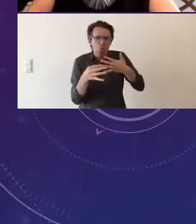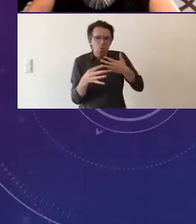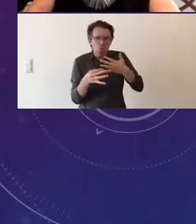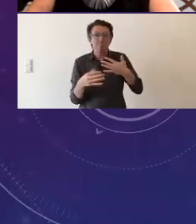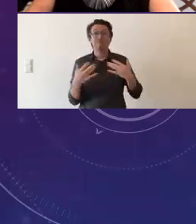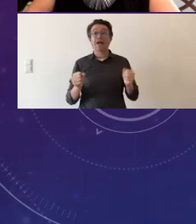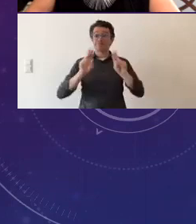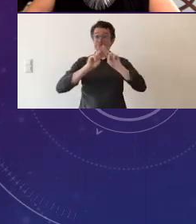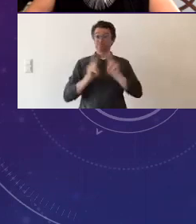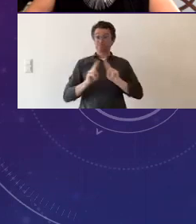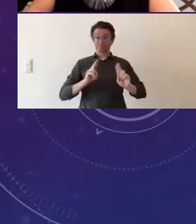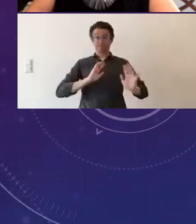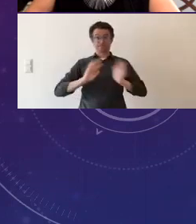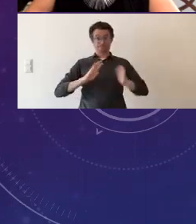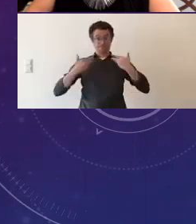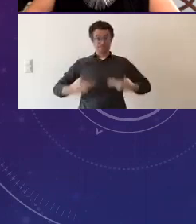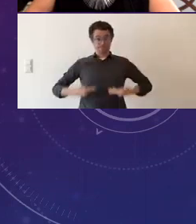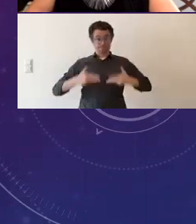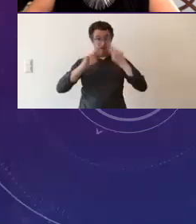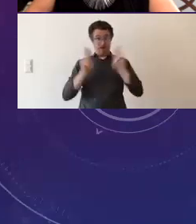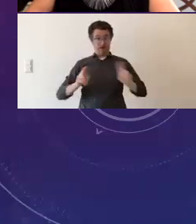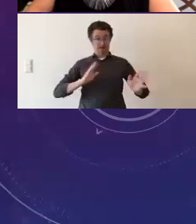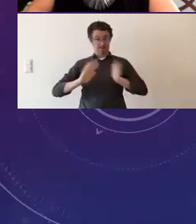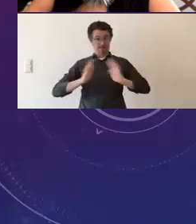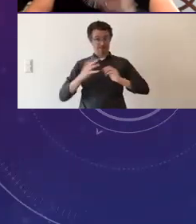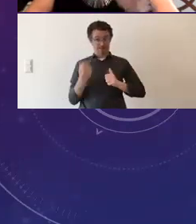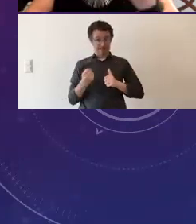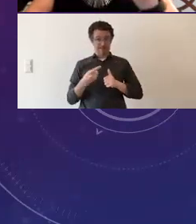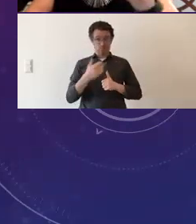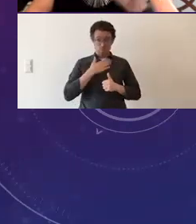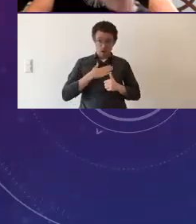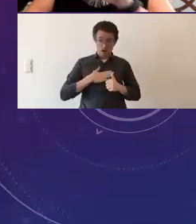their video larger click on their video and the three dots that are in the right